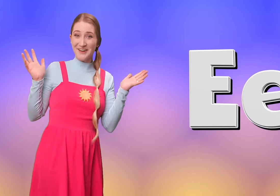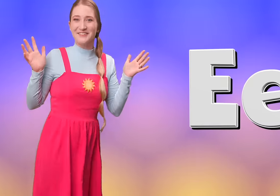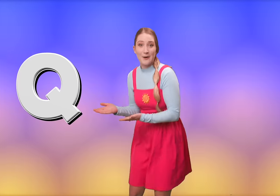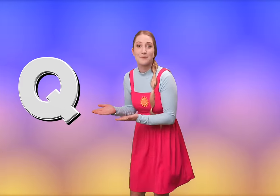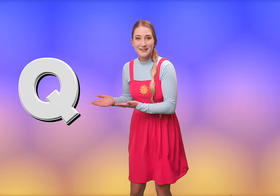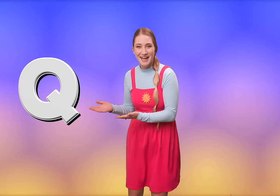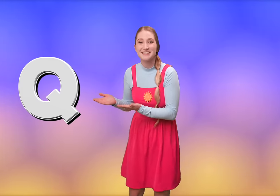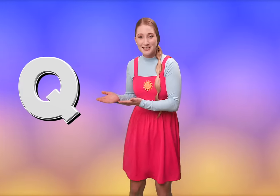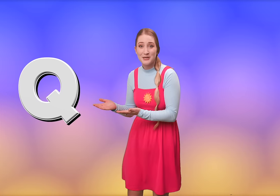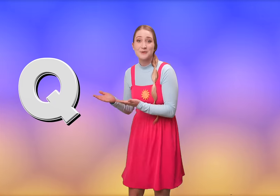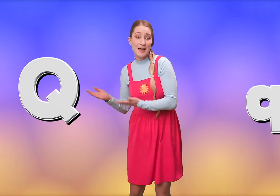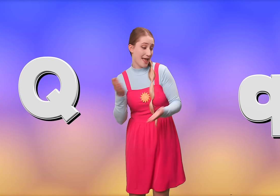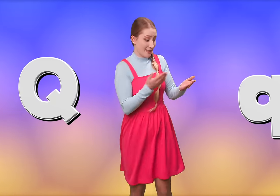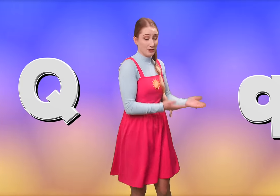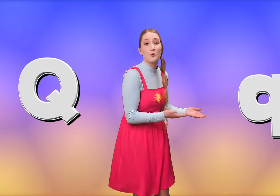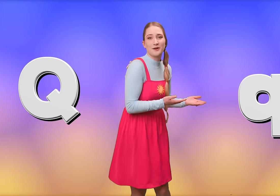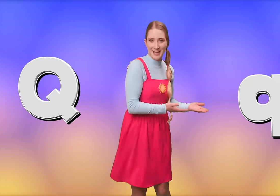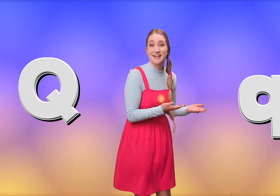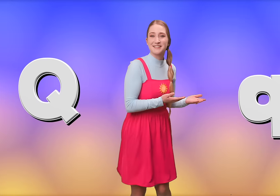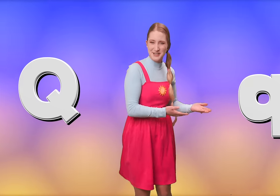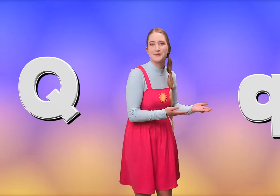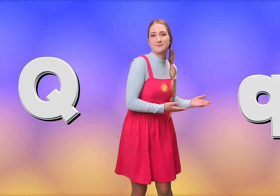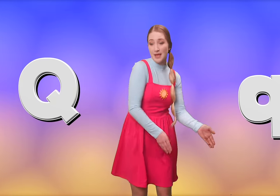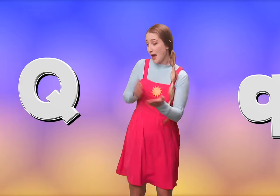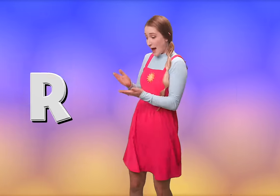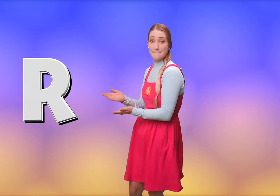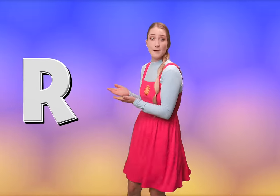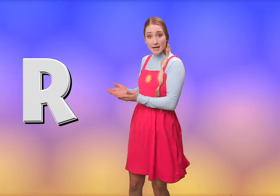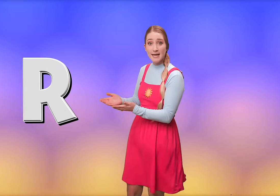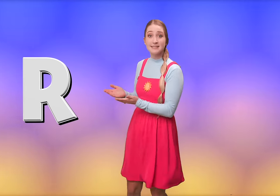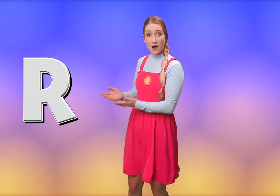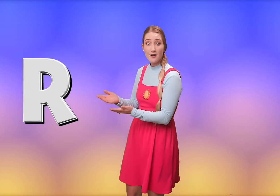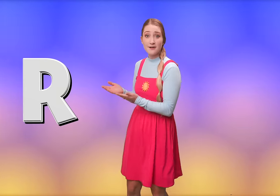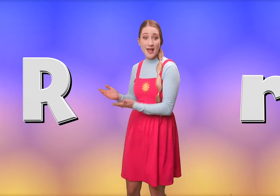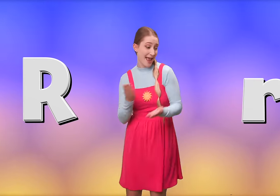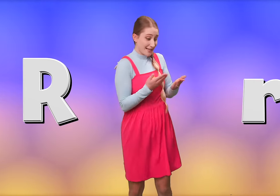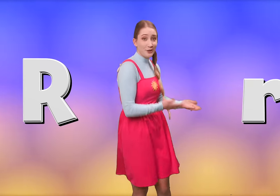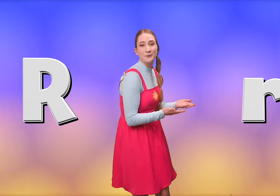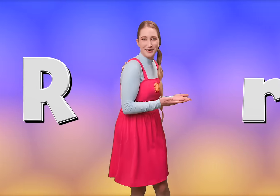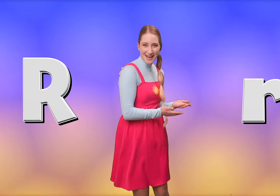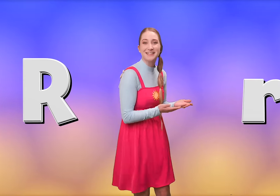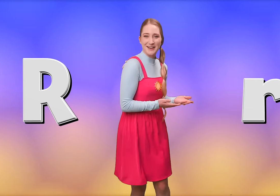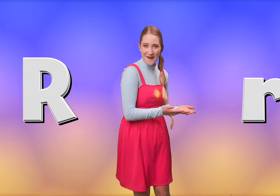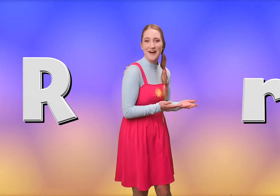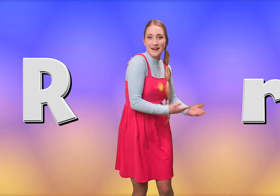UPPERCASE T U CASE R AND LOWERCASE R UPPERCASE S